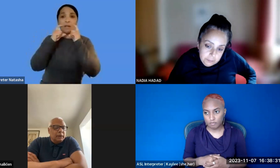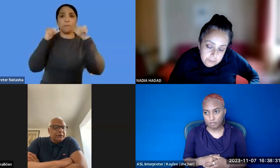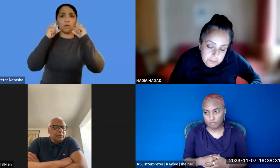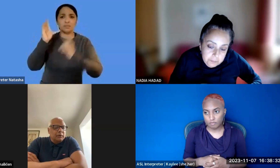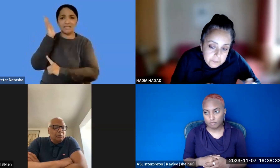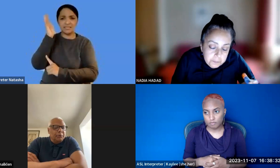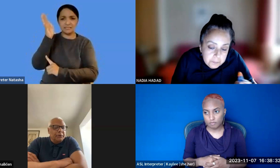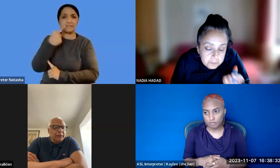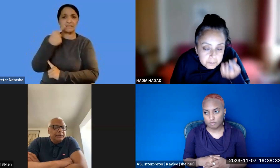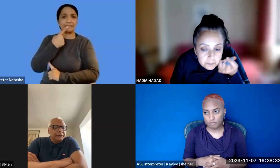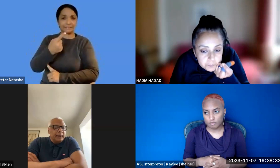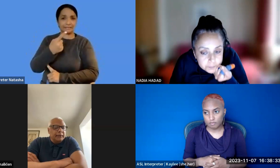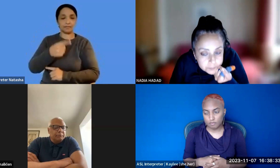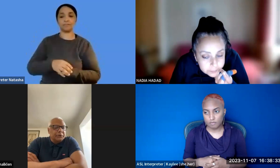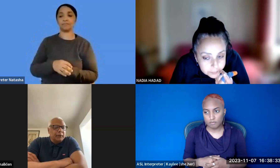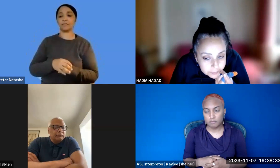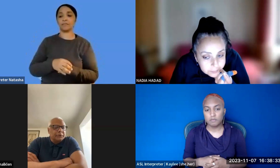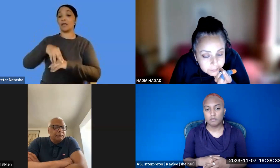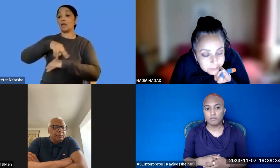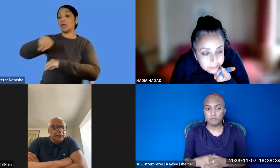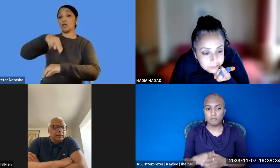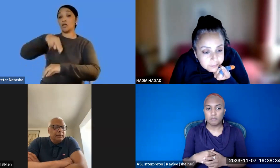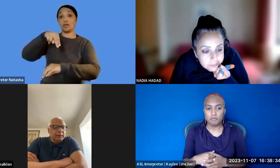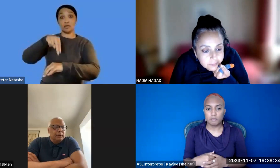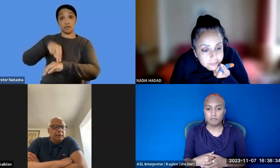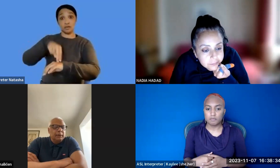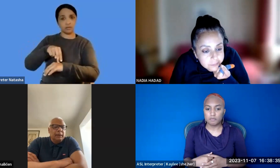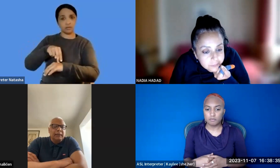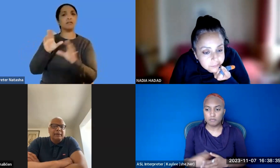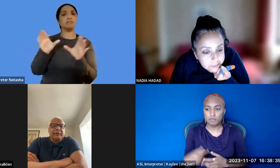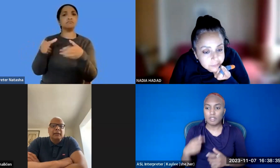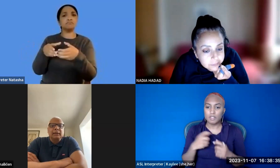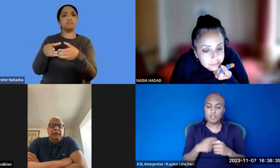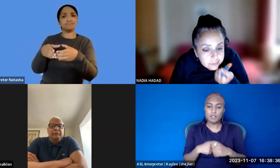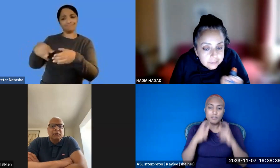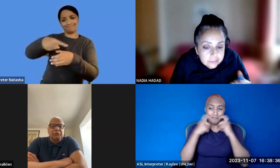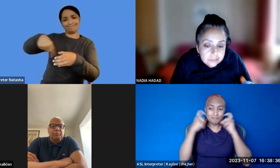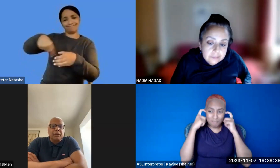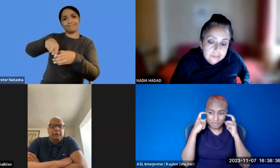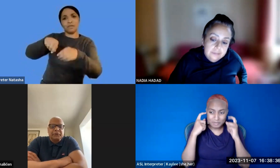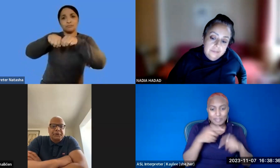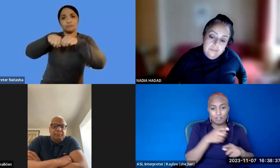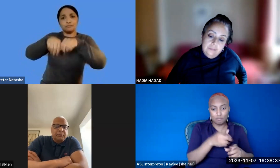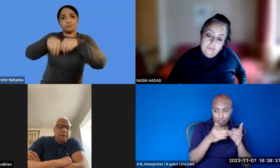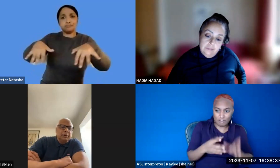that national OPDs find themselves being at the third level of a partnership,